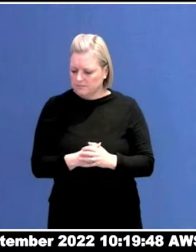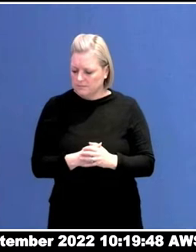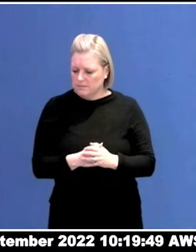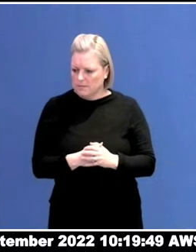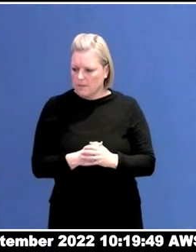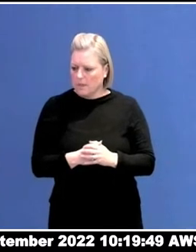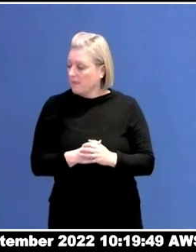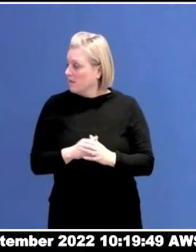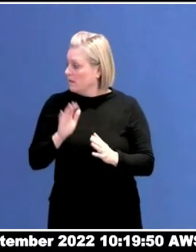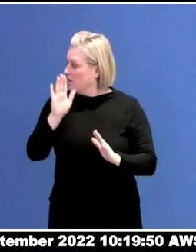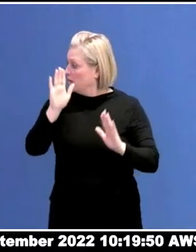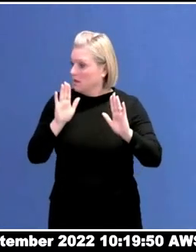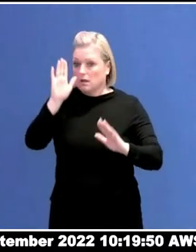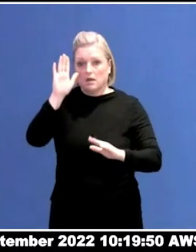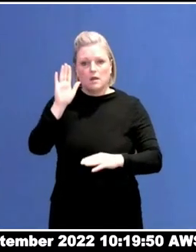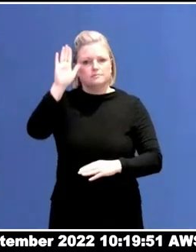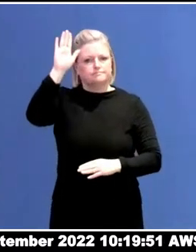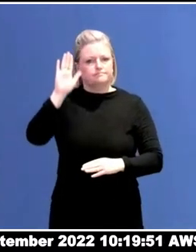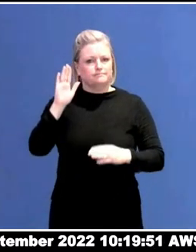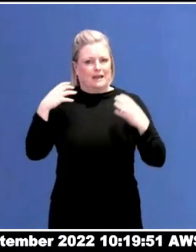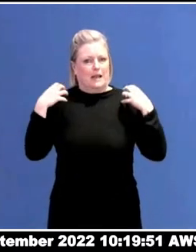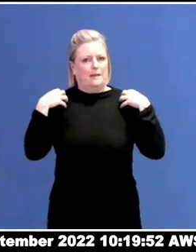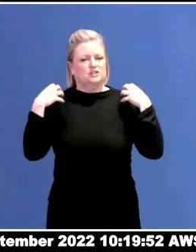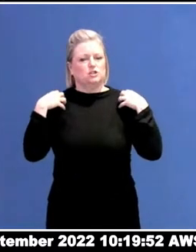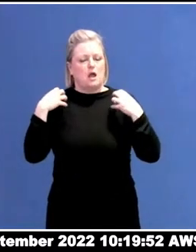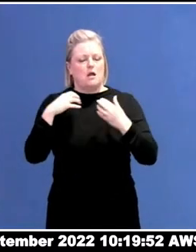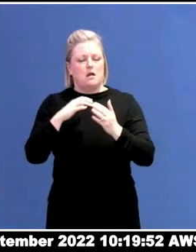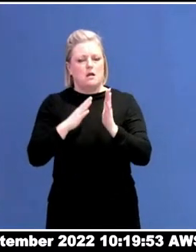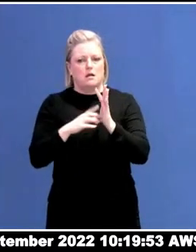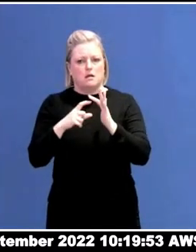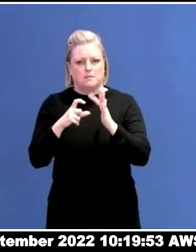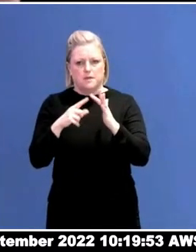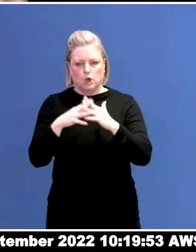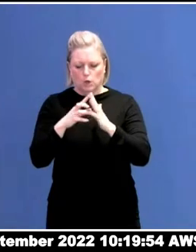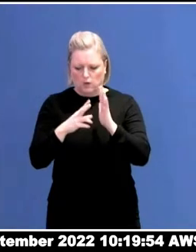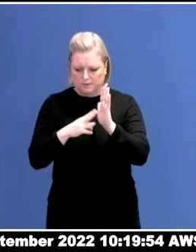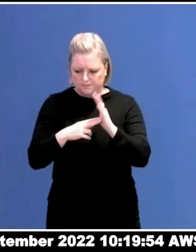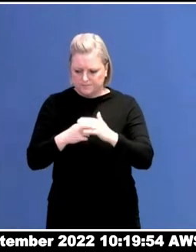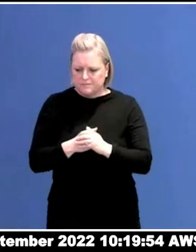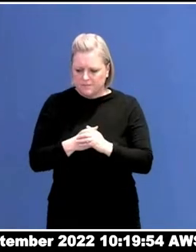COMMISSIONER McEWIN: Sorry, Mr Griffin, before you go on, could I ask when SARC first